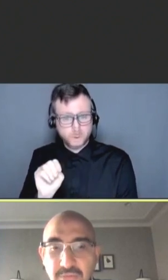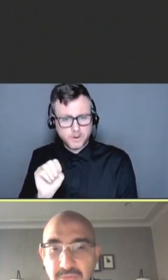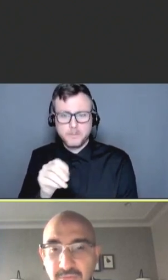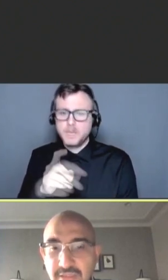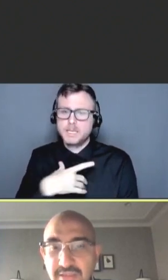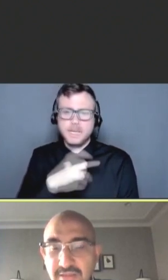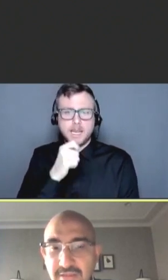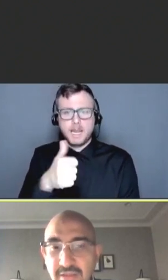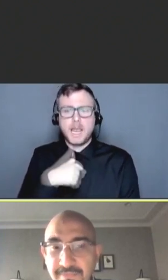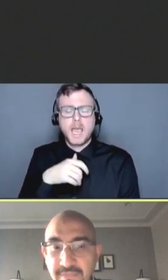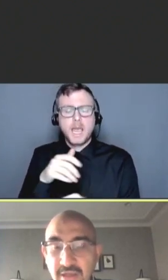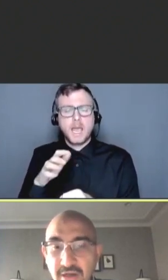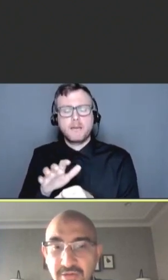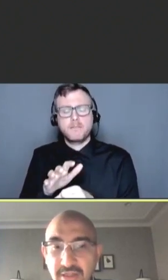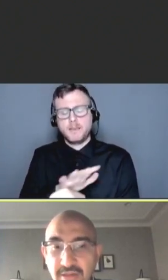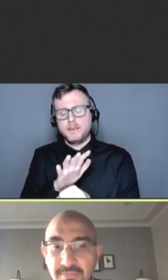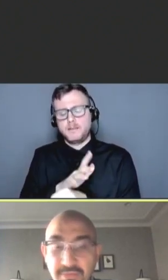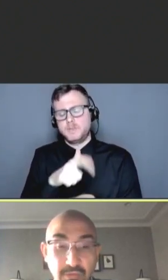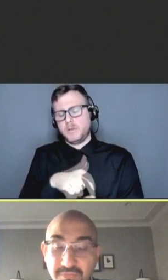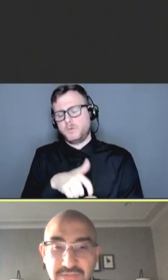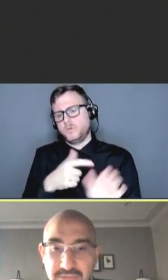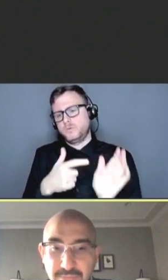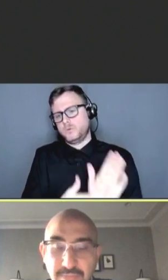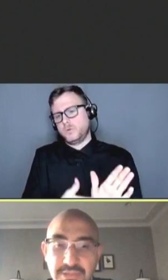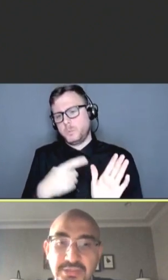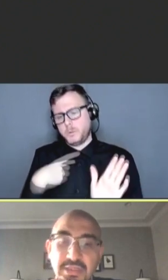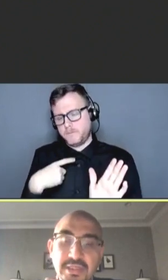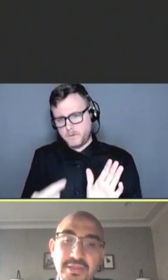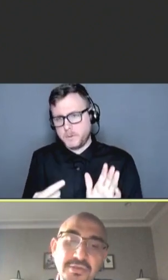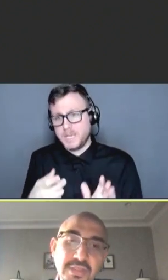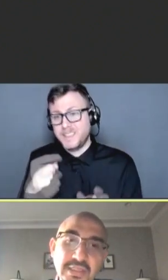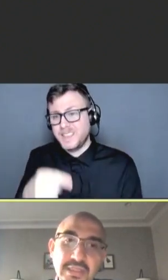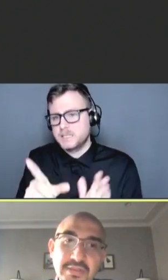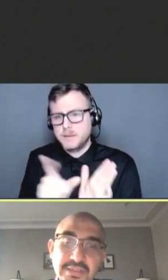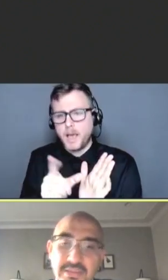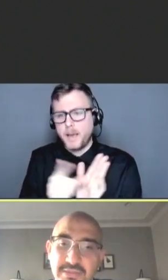time to show you data, that are -- but all of this is published, that you can -- these antibodies